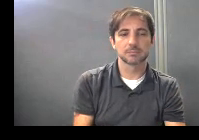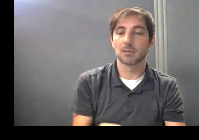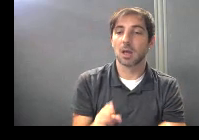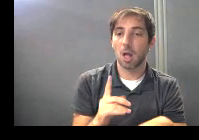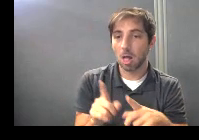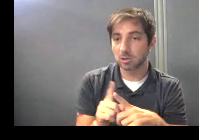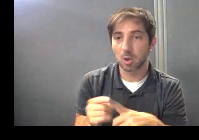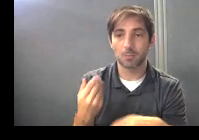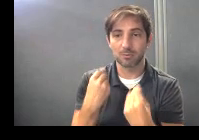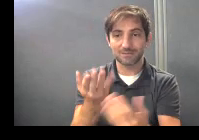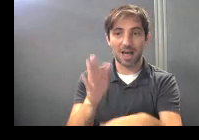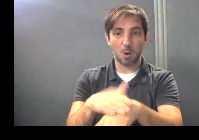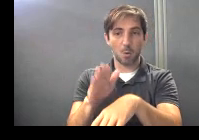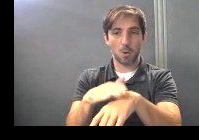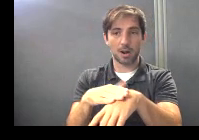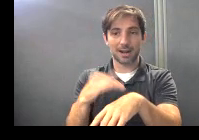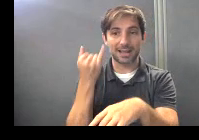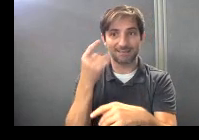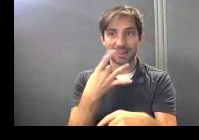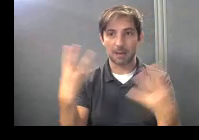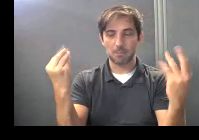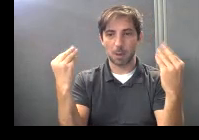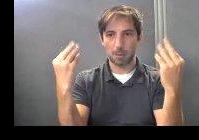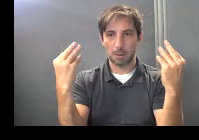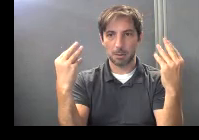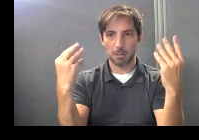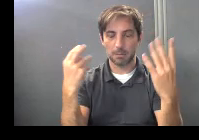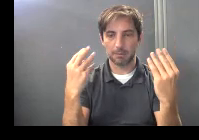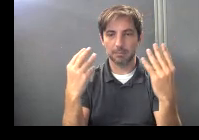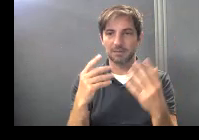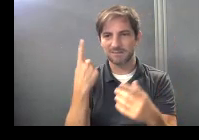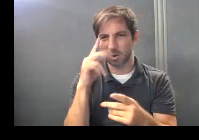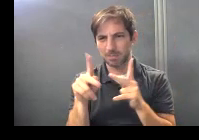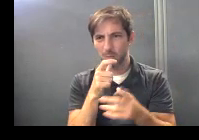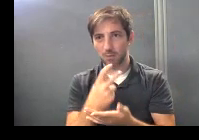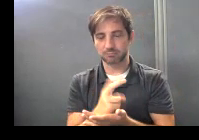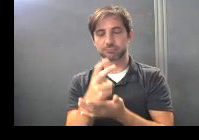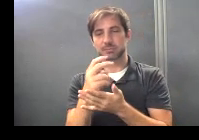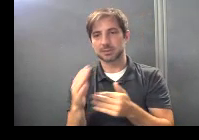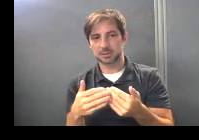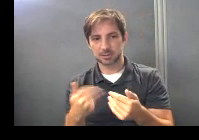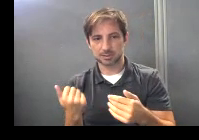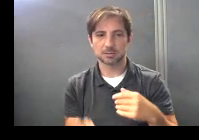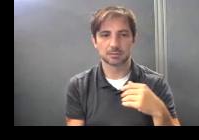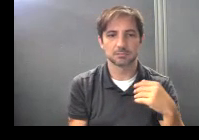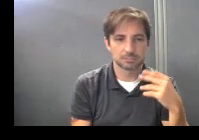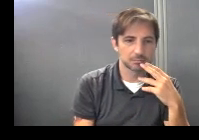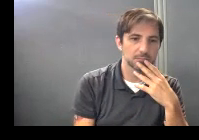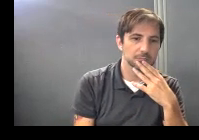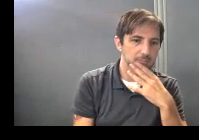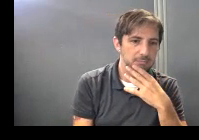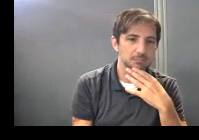DISORDERS AND PREVISIT MATERIALS OR OEUZ KNOWN AS SOCIAL STORIES TO PROVIDE INFORMATION ON